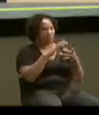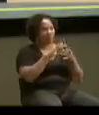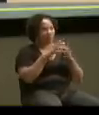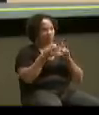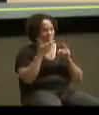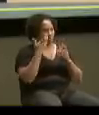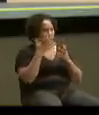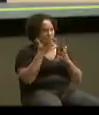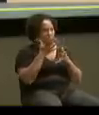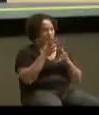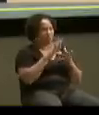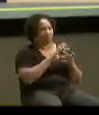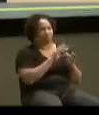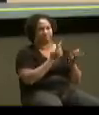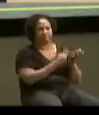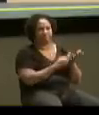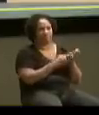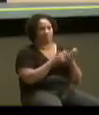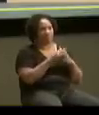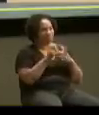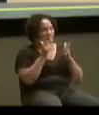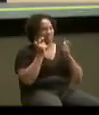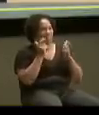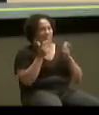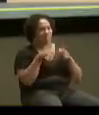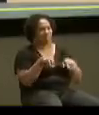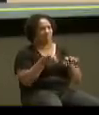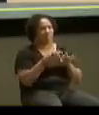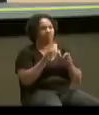ALREADY MENTIONED, IT'S RATHER BIG, WHICH IS WHY WE LOOK AT IT.